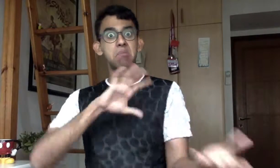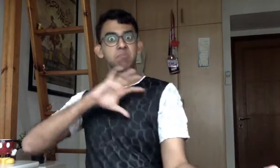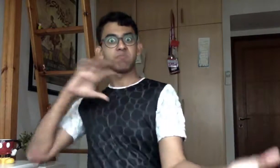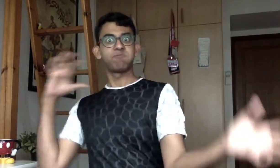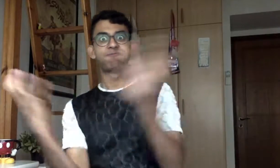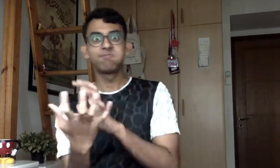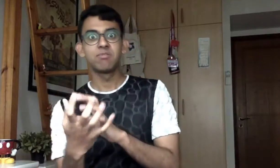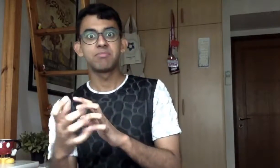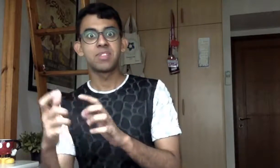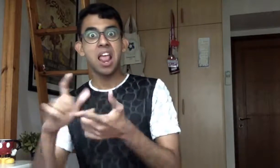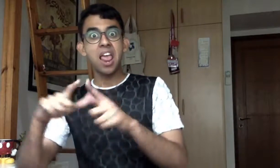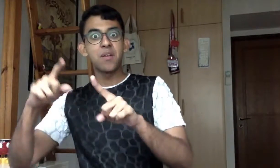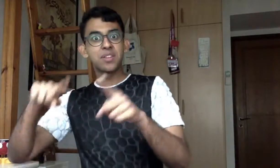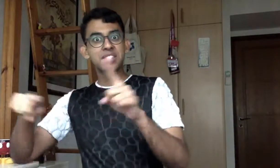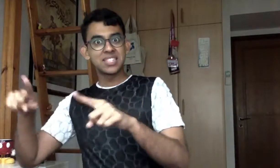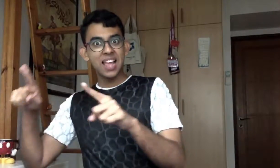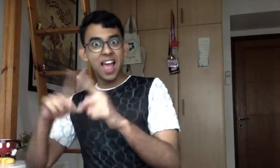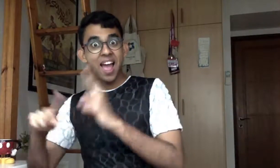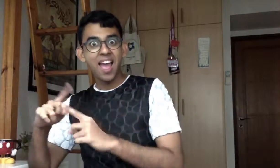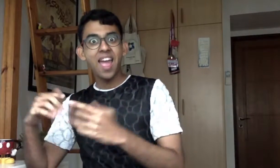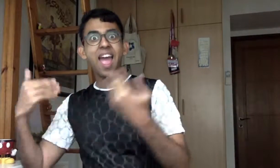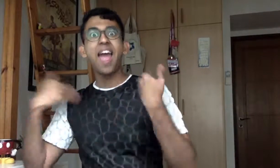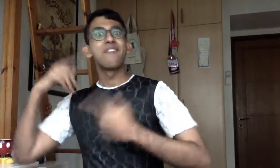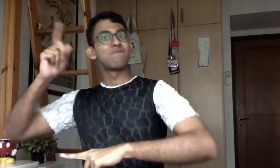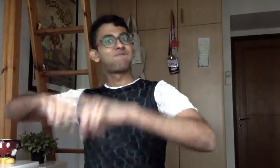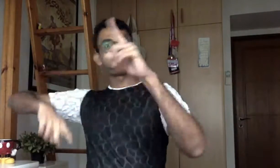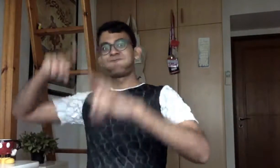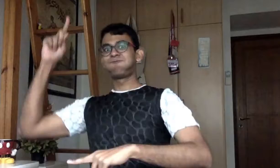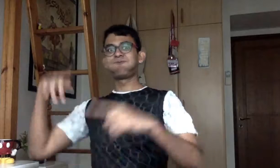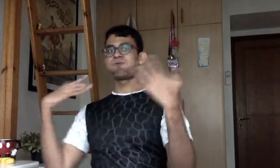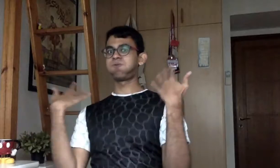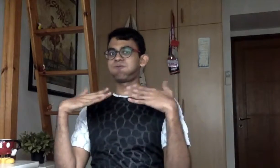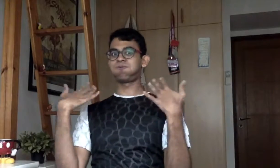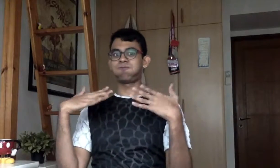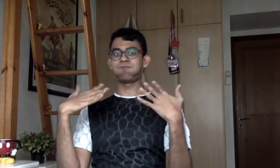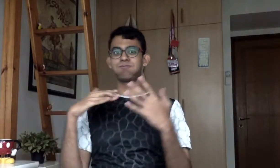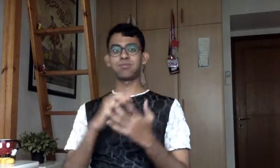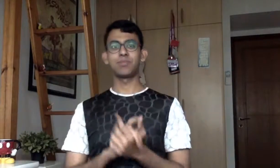But now you have to change your paradigm because signed languages have their own immense diversity.